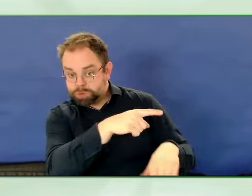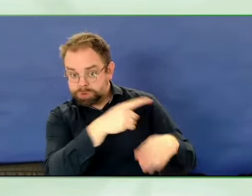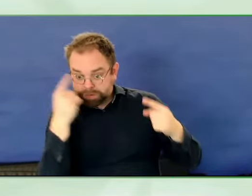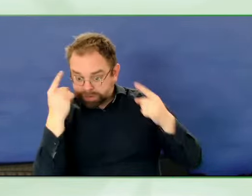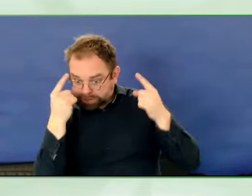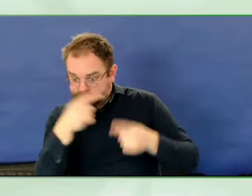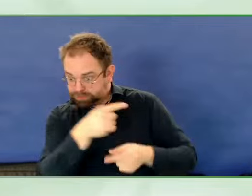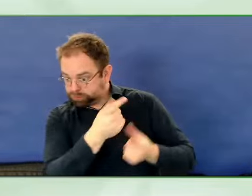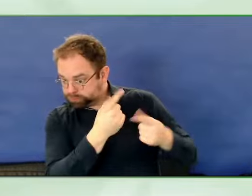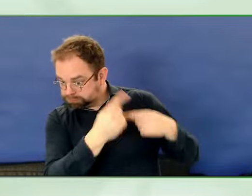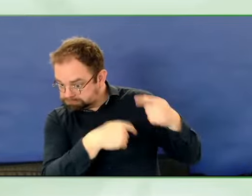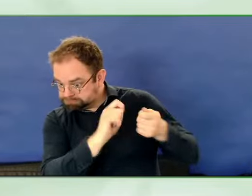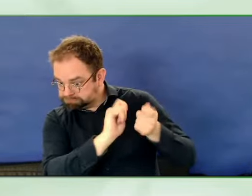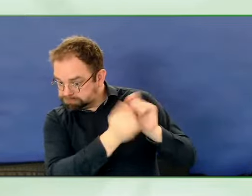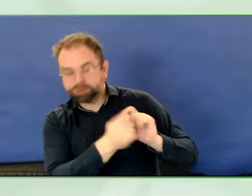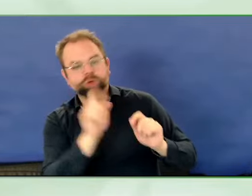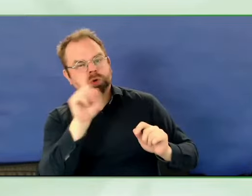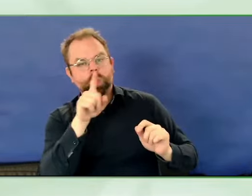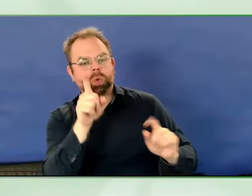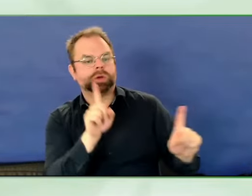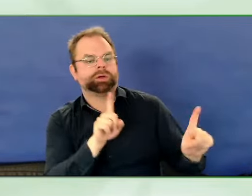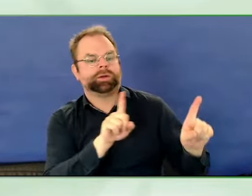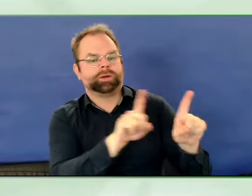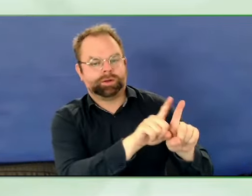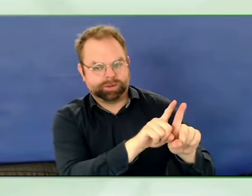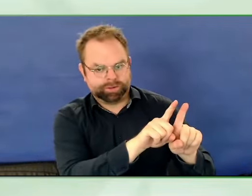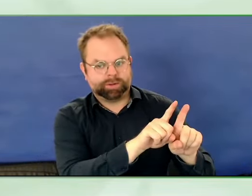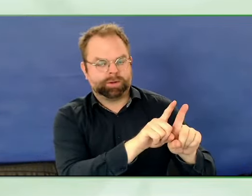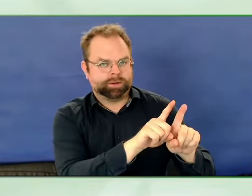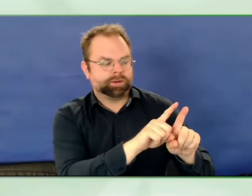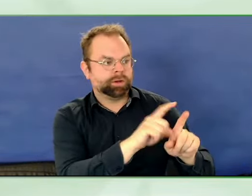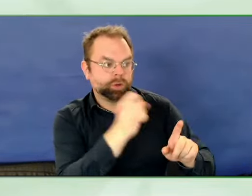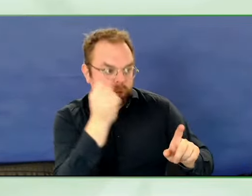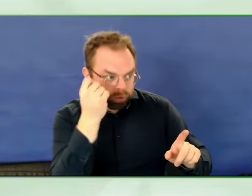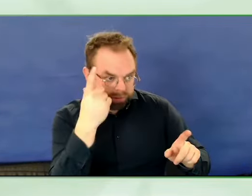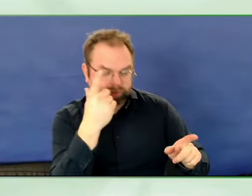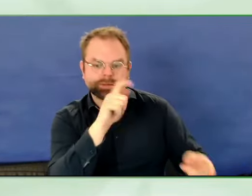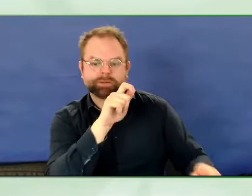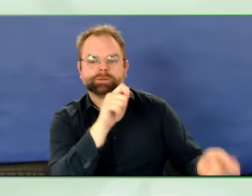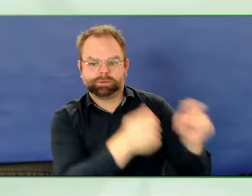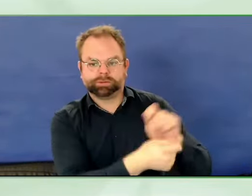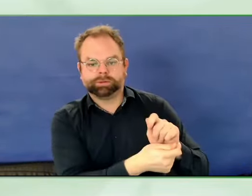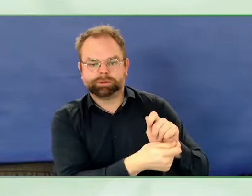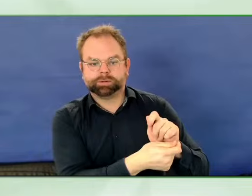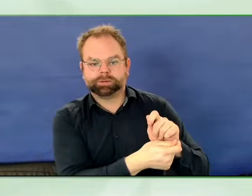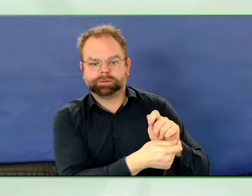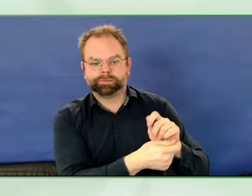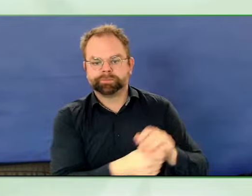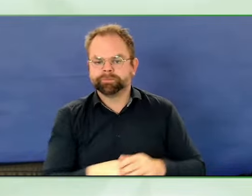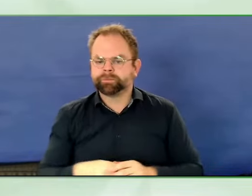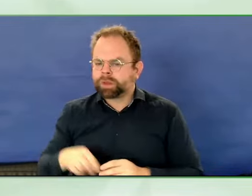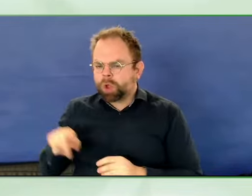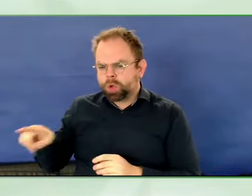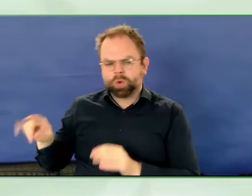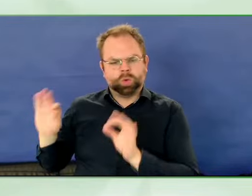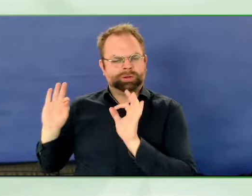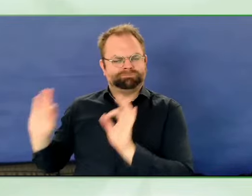but it does not have to live there and the thing that stood out to me is sustainability